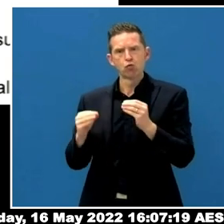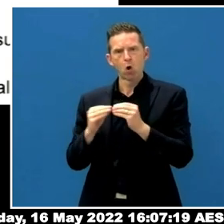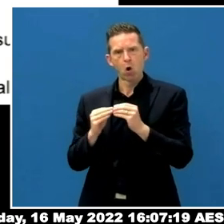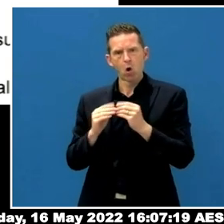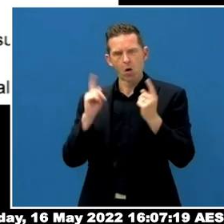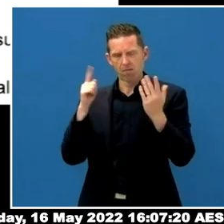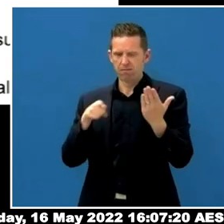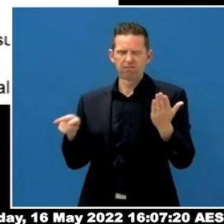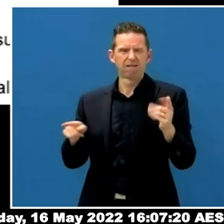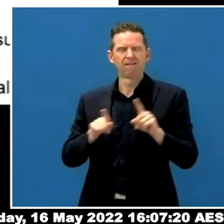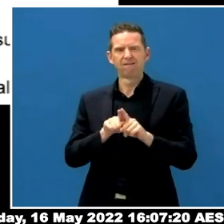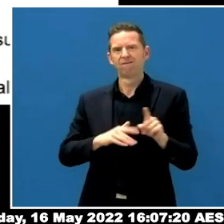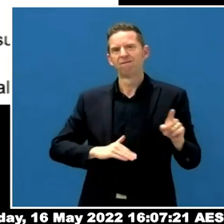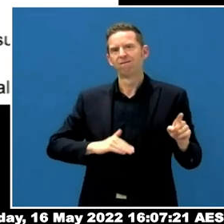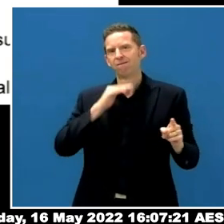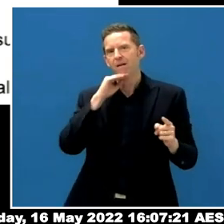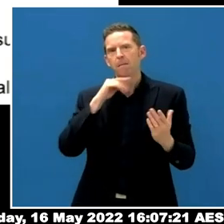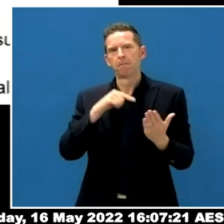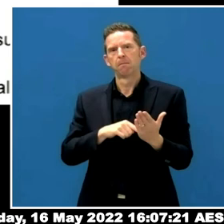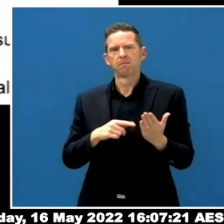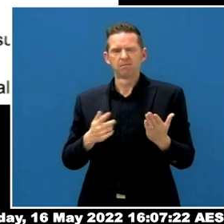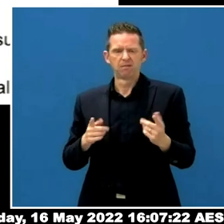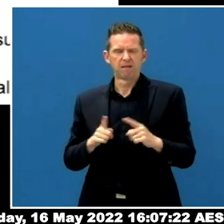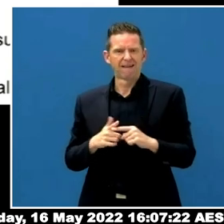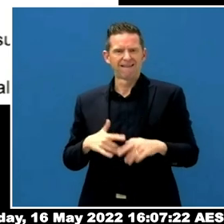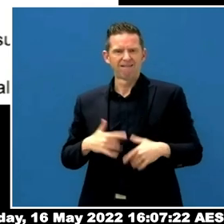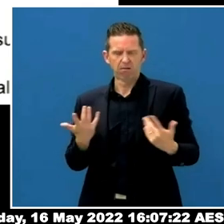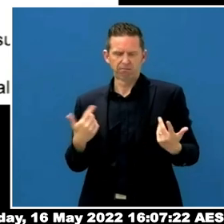Correct. MR FOGARTY: - take Toby from Afford?